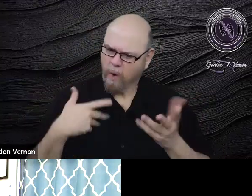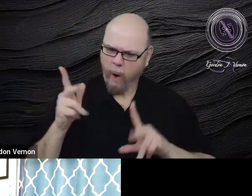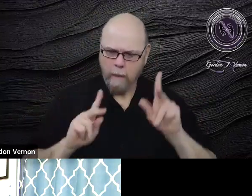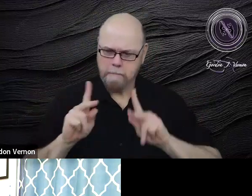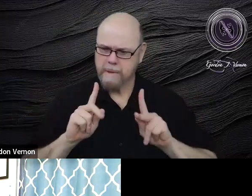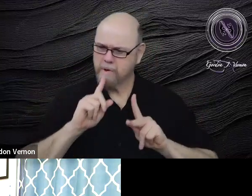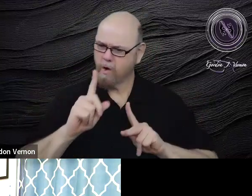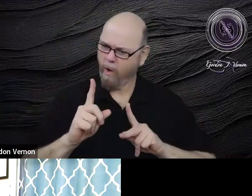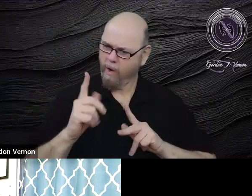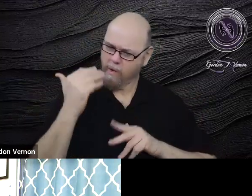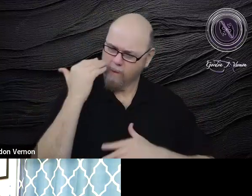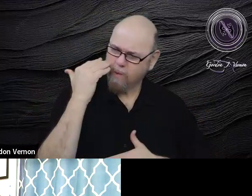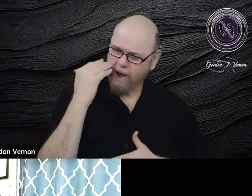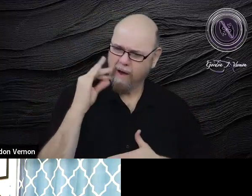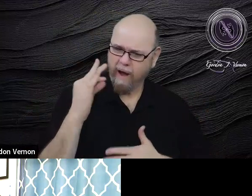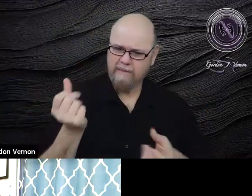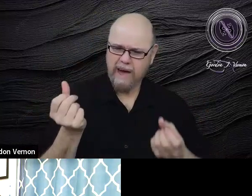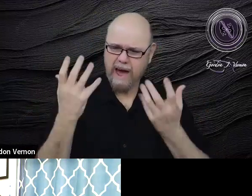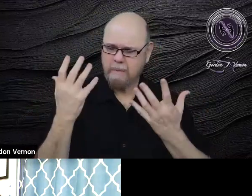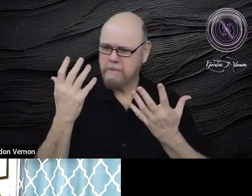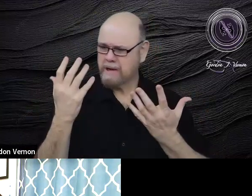And what we see are standardized regression coefficients